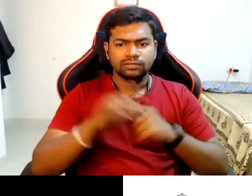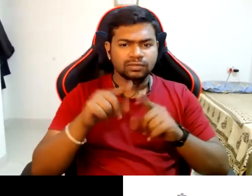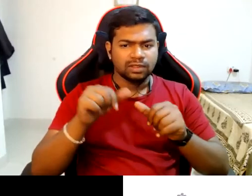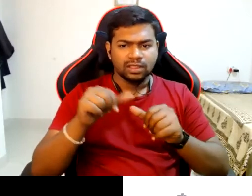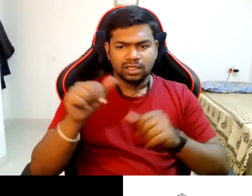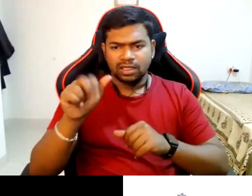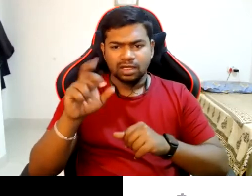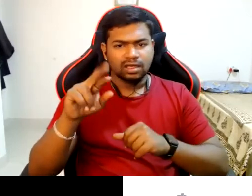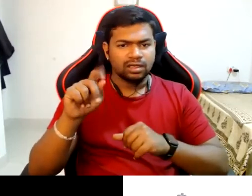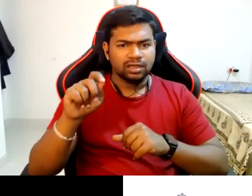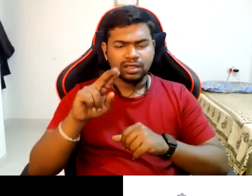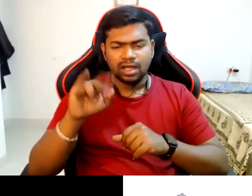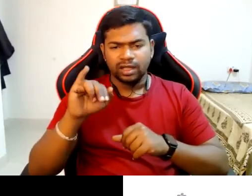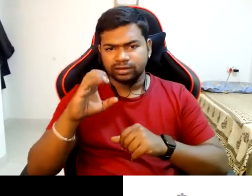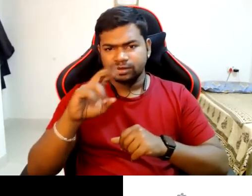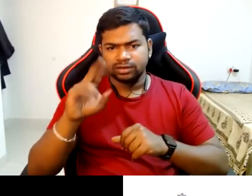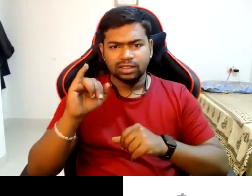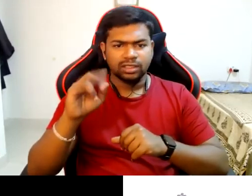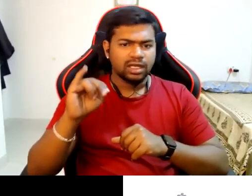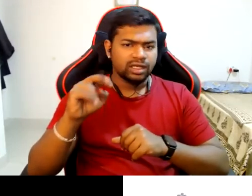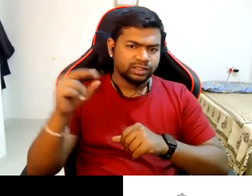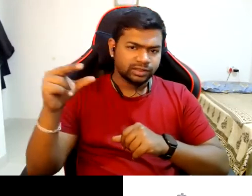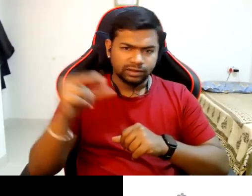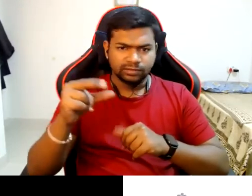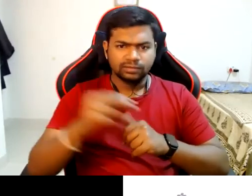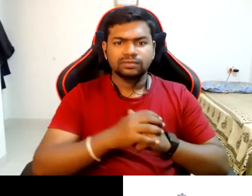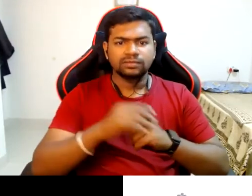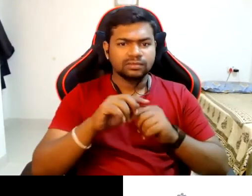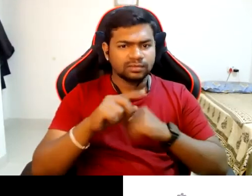it is in optimizing cost, for example, last time, I was working on